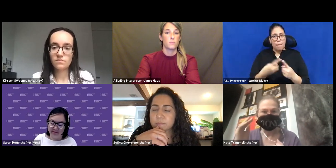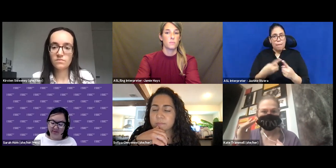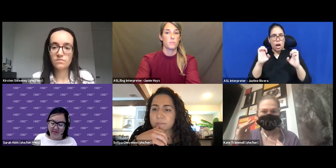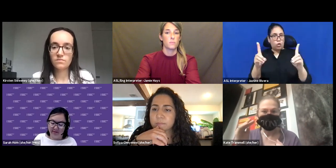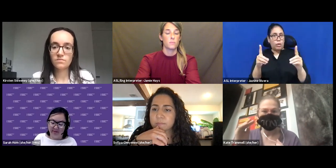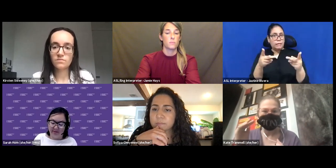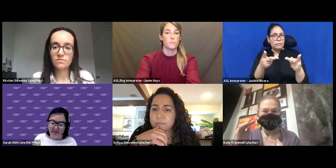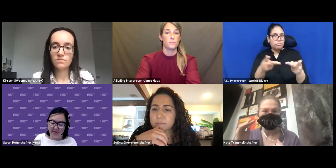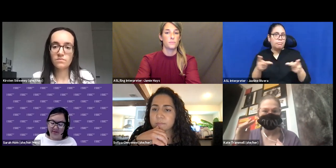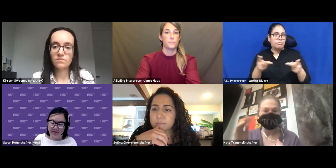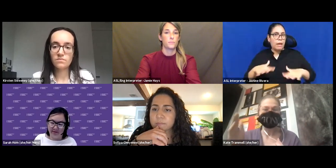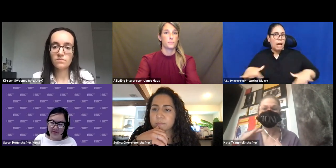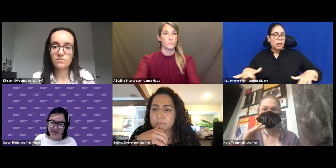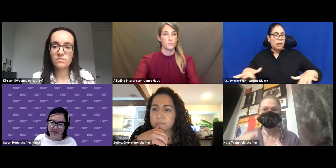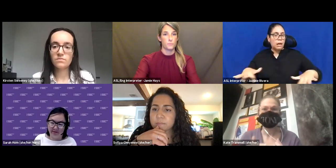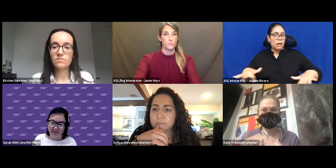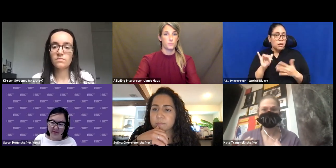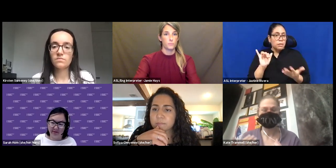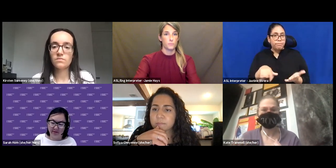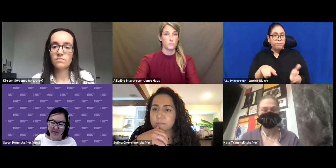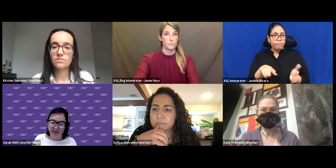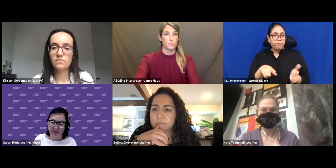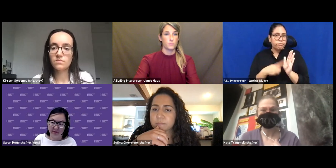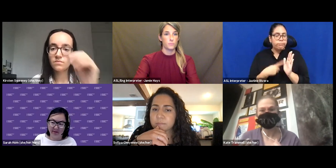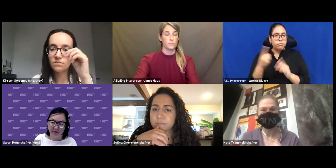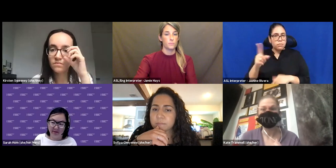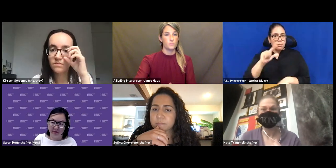that they sometimes set up disabled folks to not even